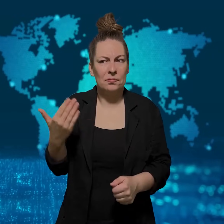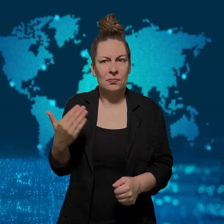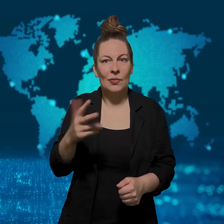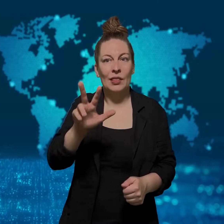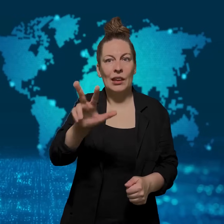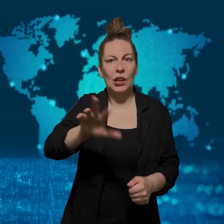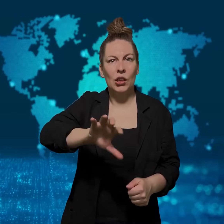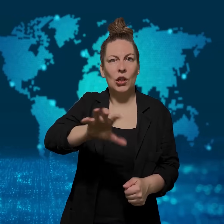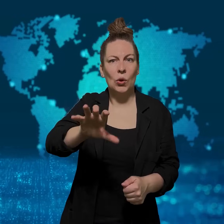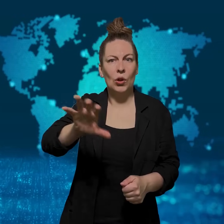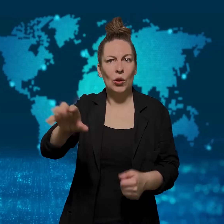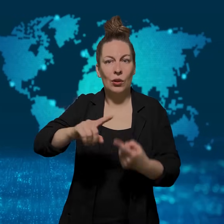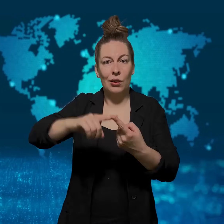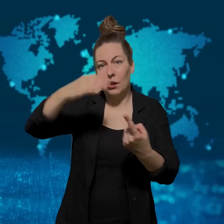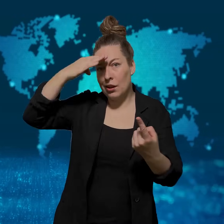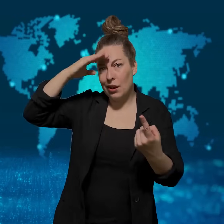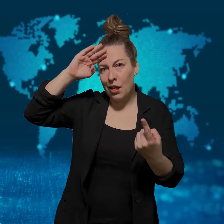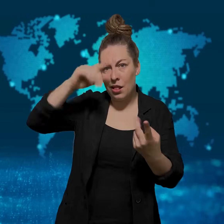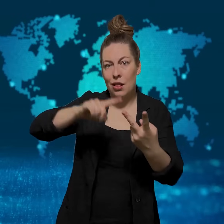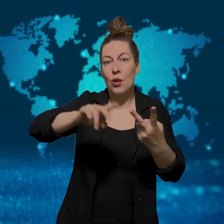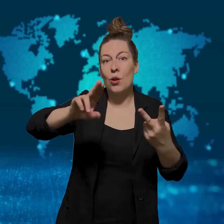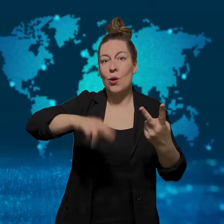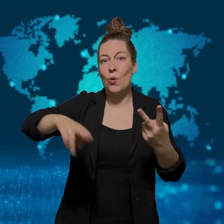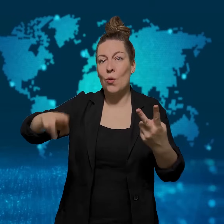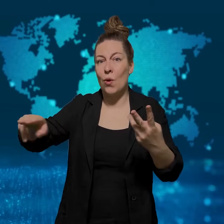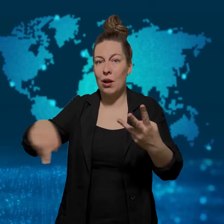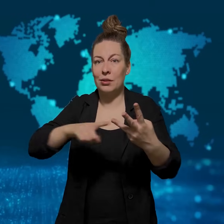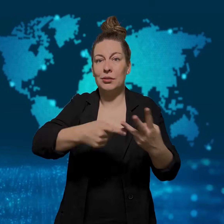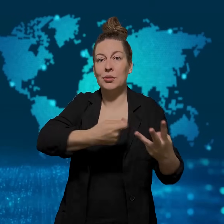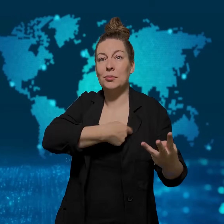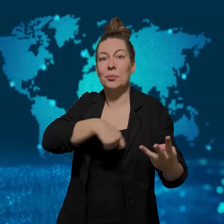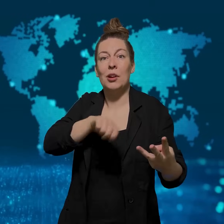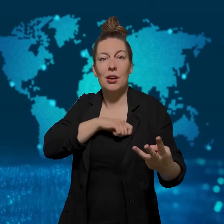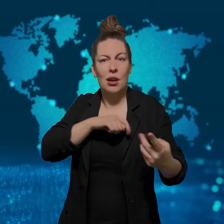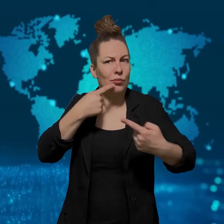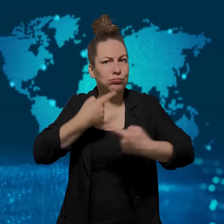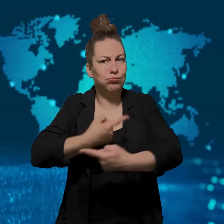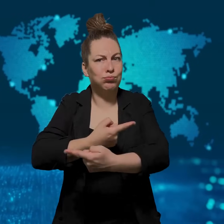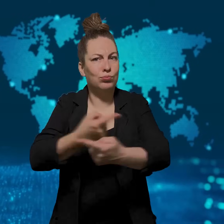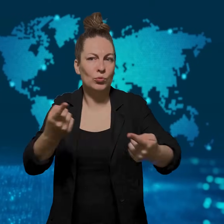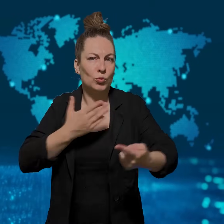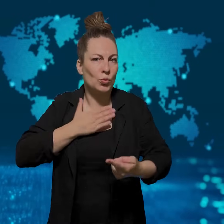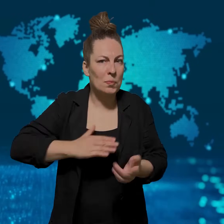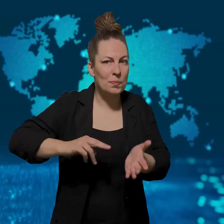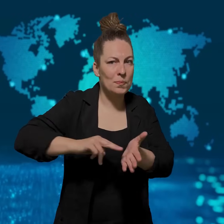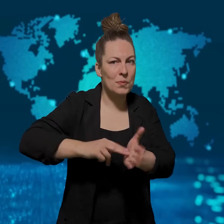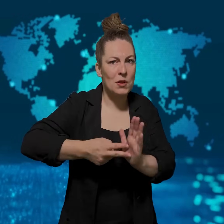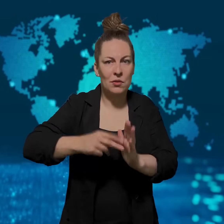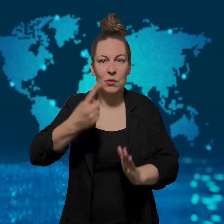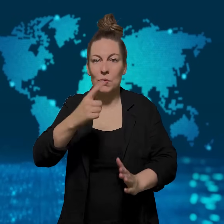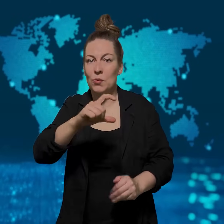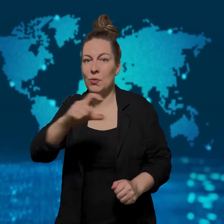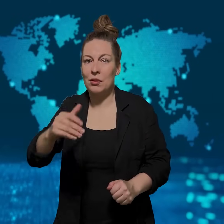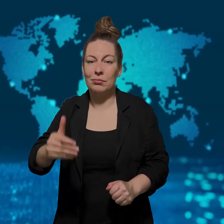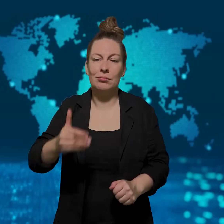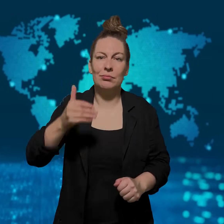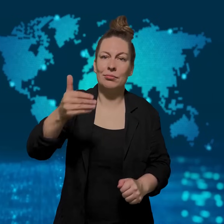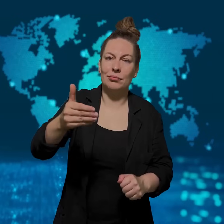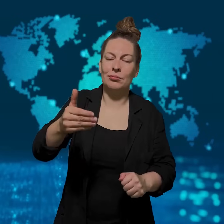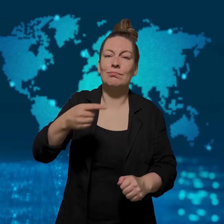Norway, and Spain - said they planned to recognize